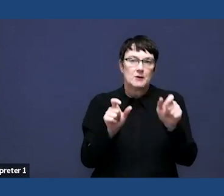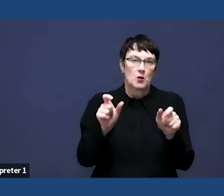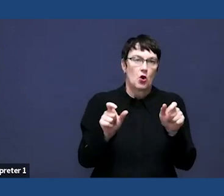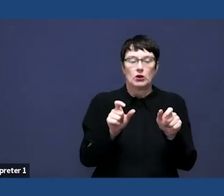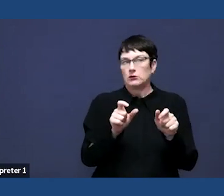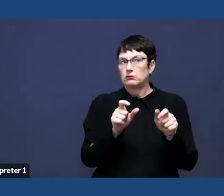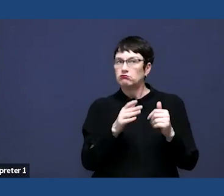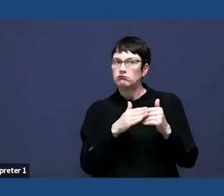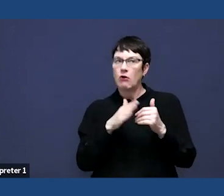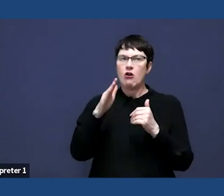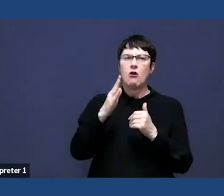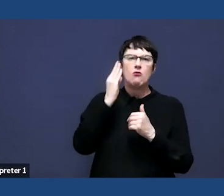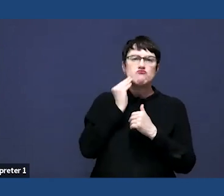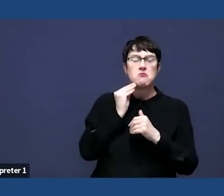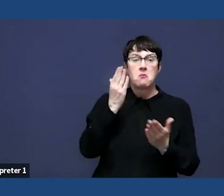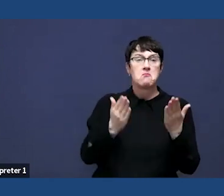design some of our policies internally.